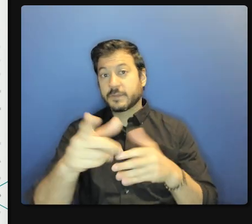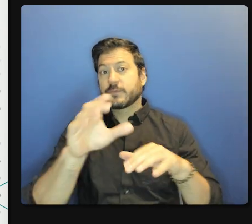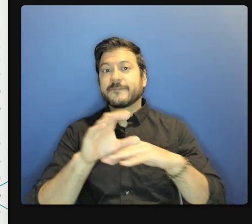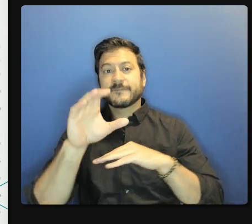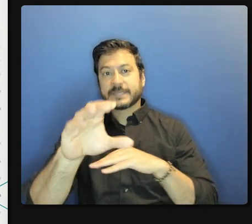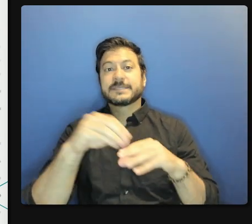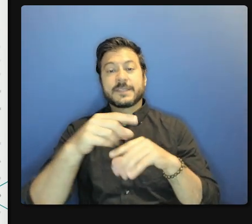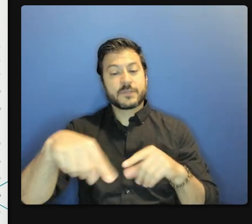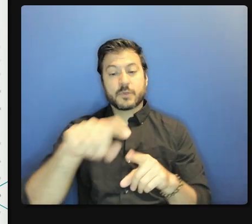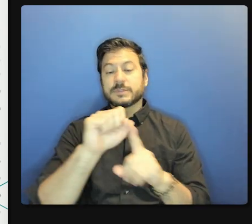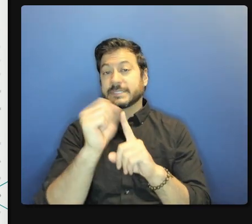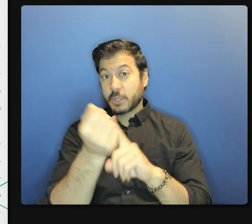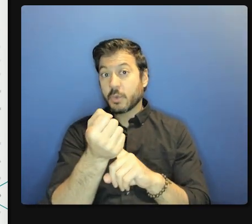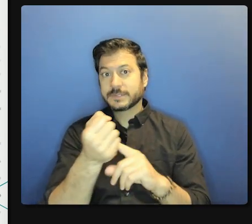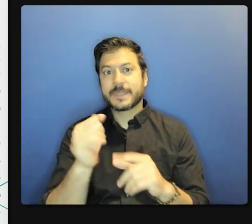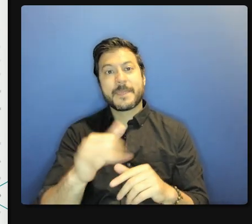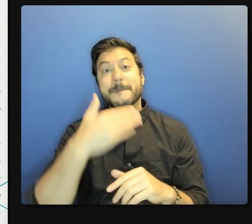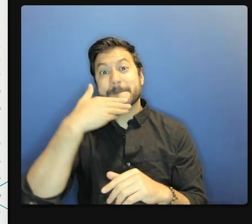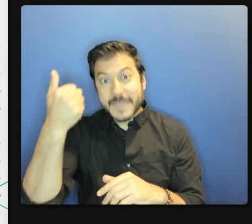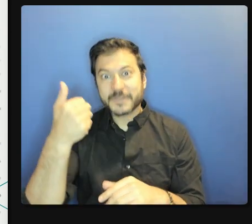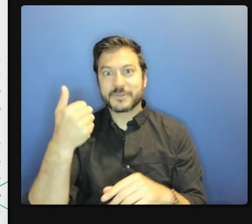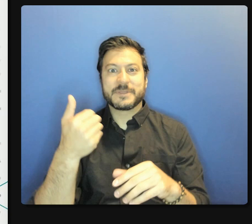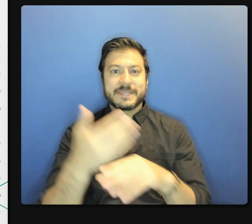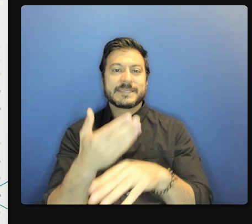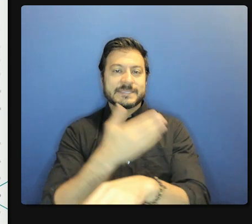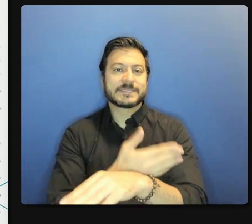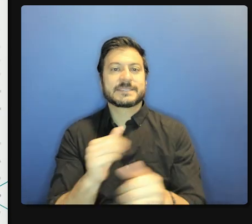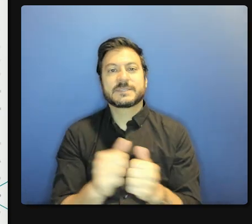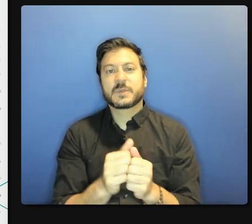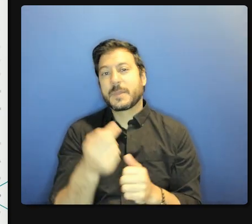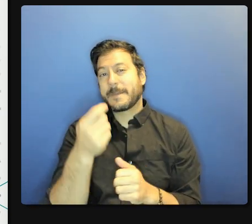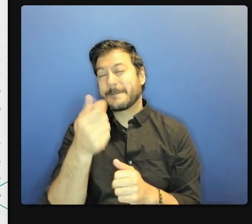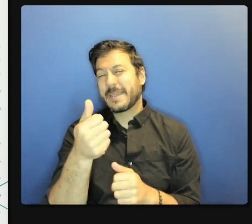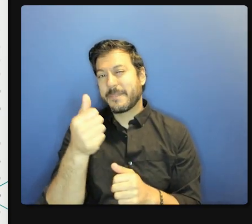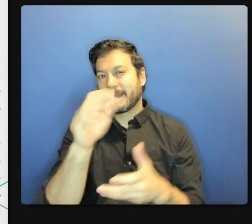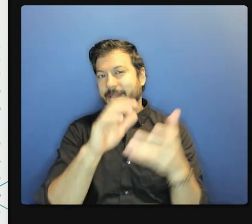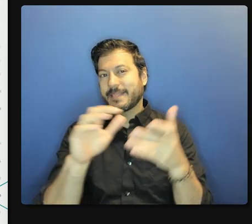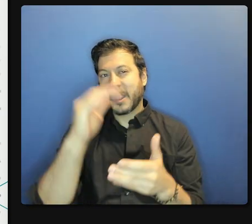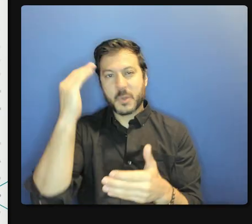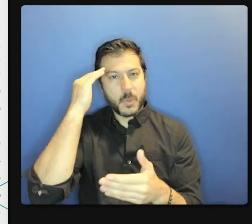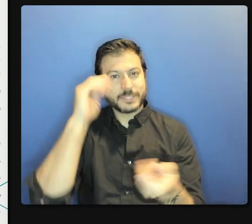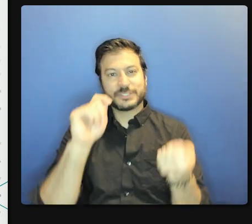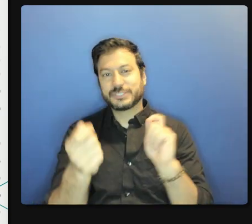and the more heavily you invest in them, the better it gets. With minimal Cloud Aware changes